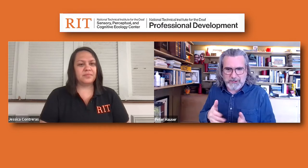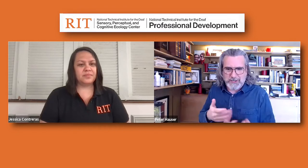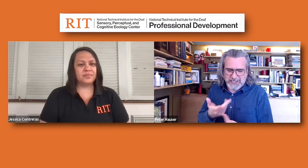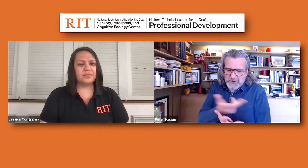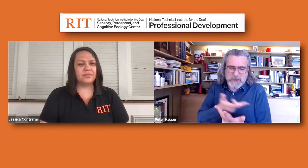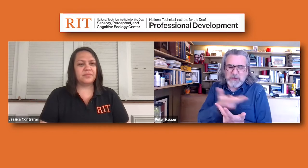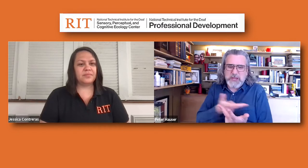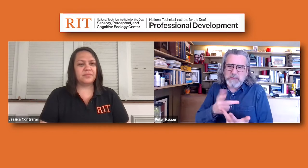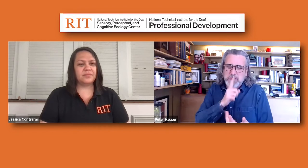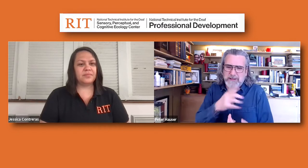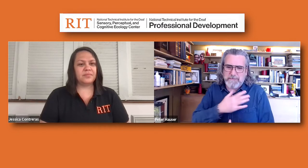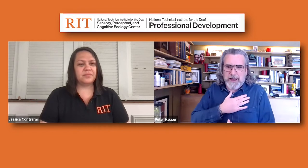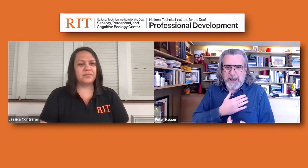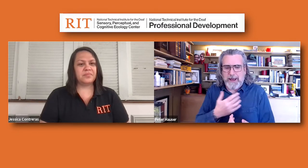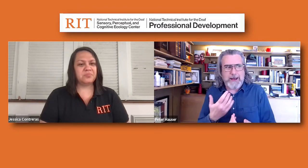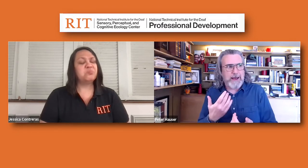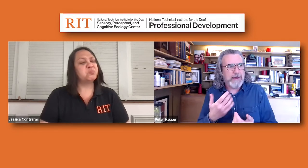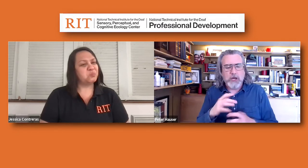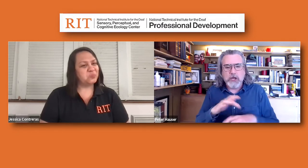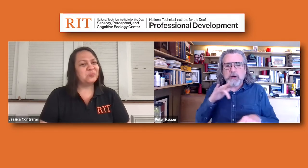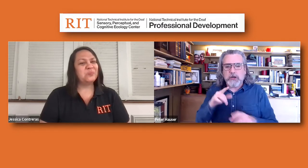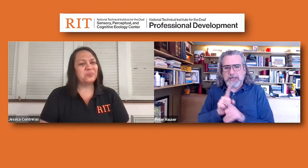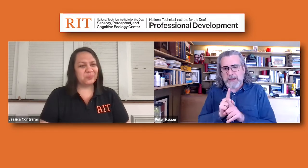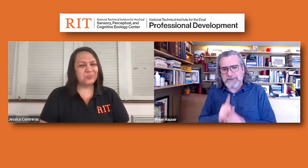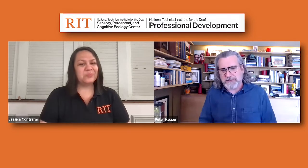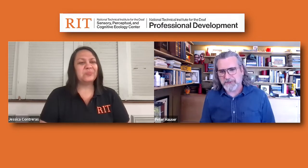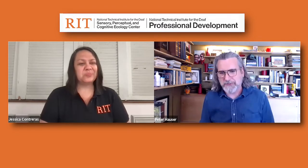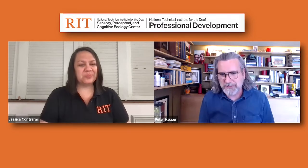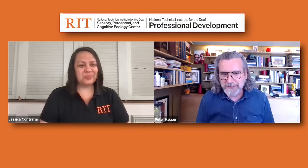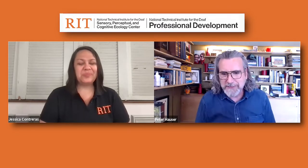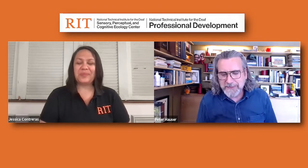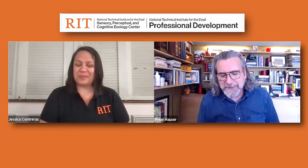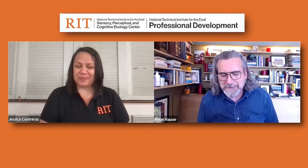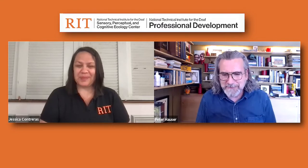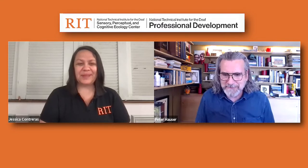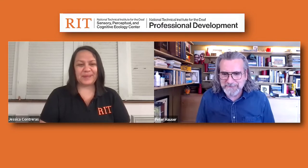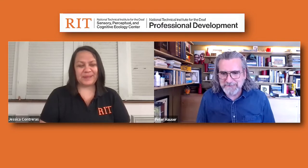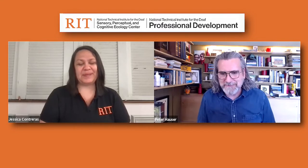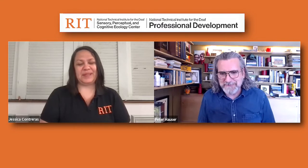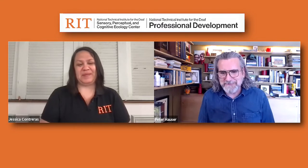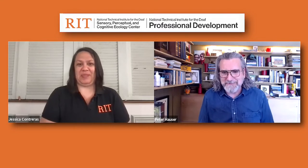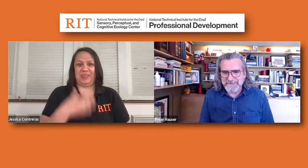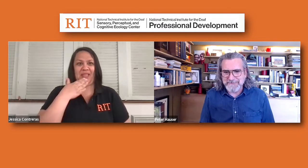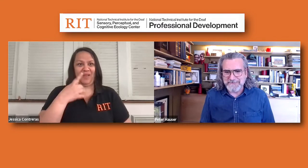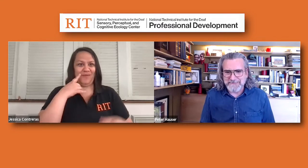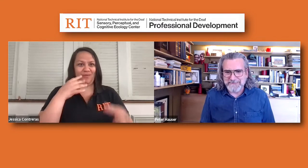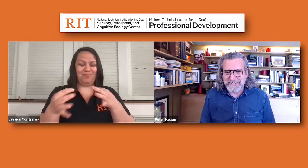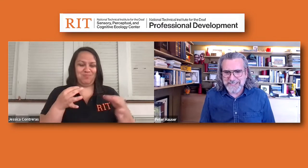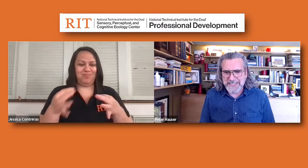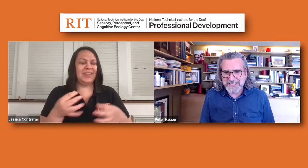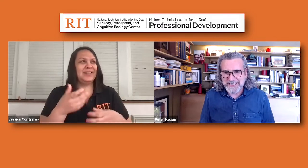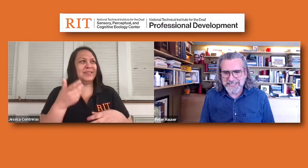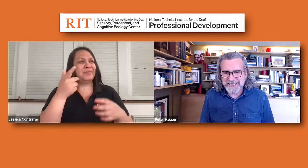and she really helped me grow as a researcher. So those were my 3 really formational early mentors.